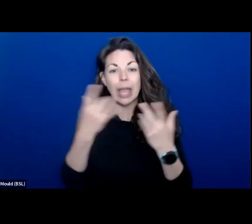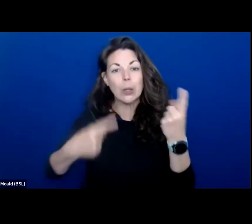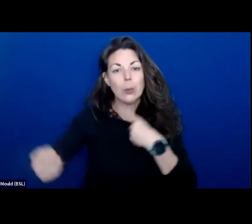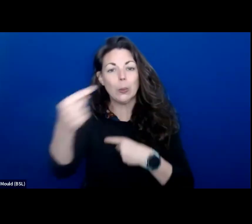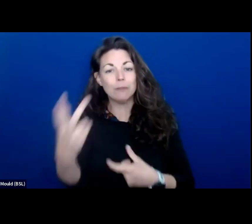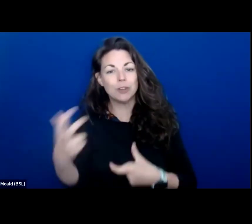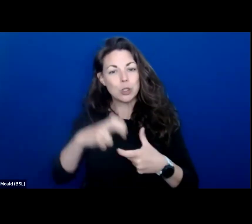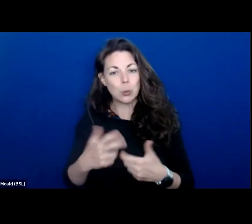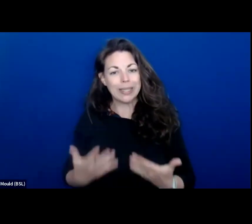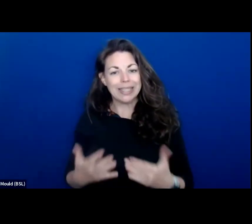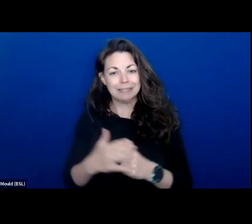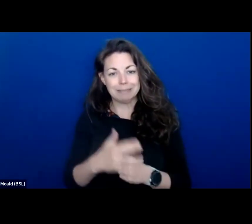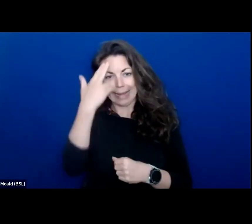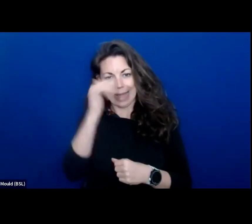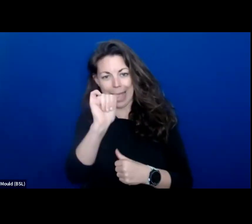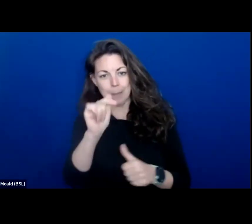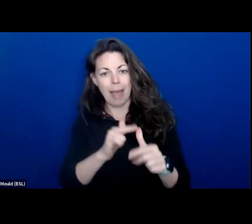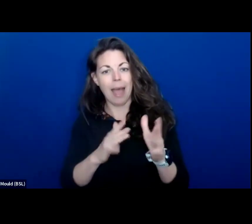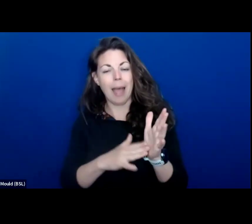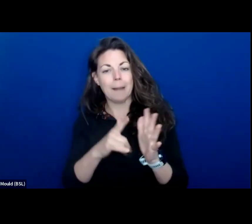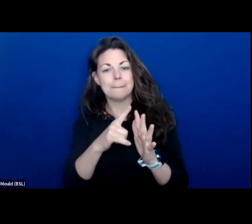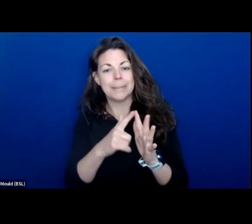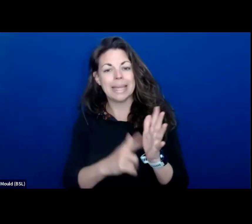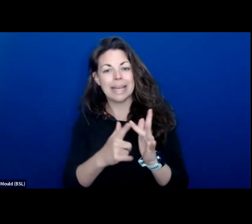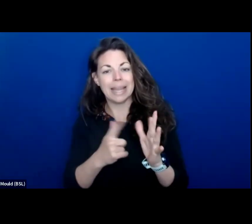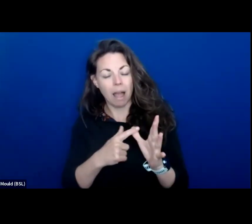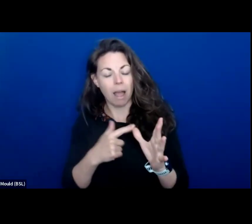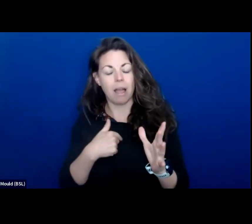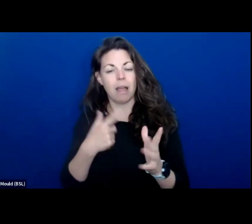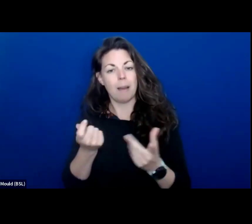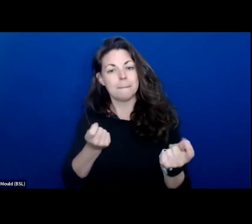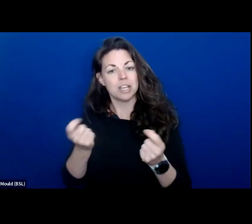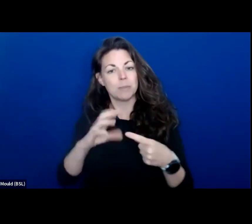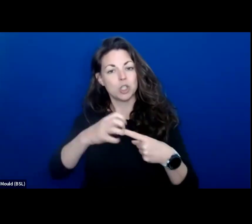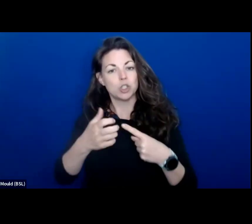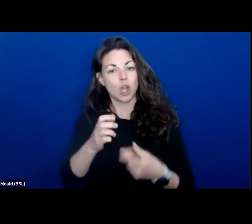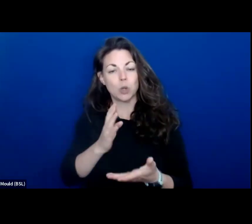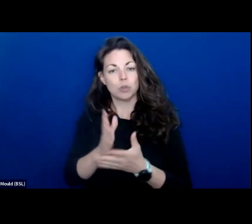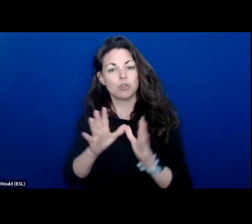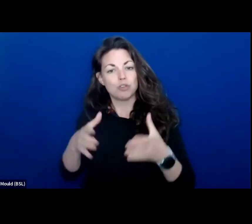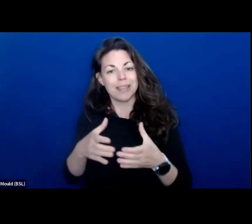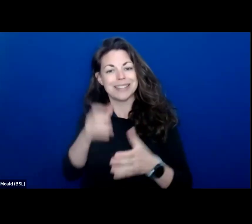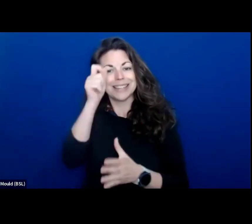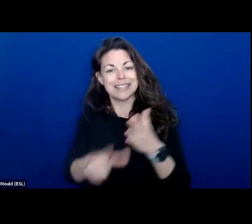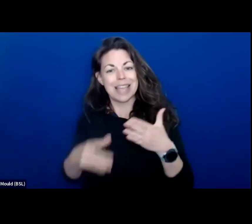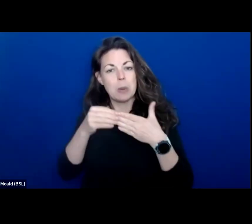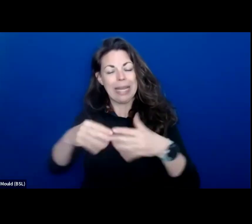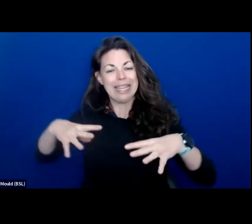My name is Amelia, and I am the manager of the Snowdon Trust Disabled Leaders Network. So I'm really pleased to be